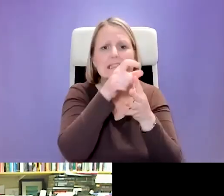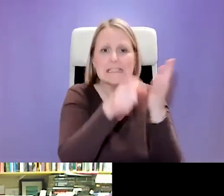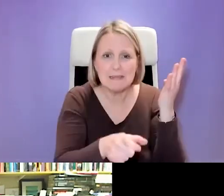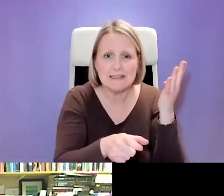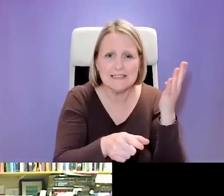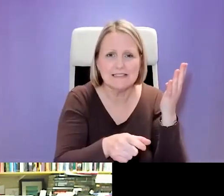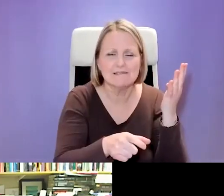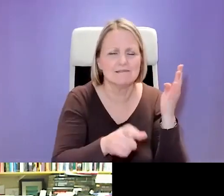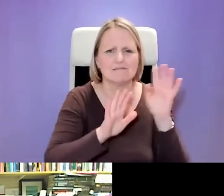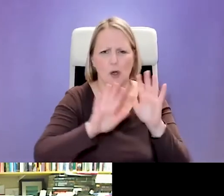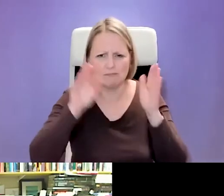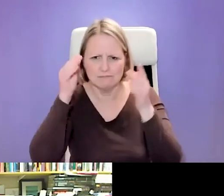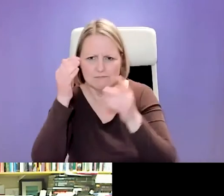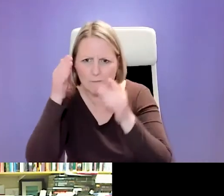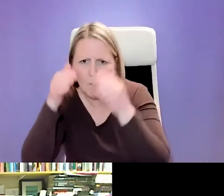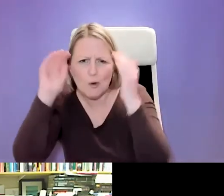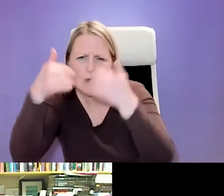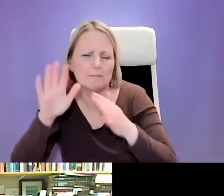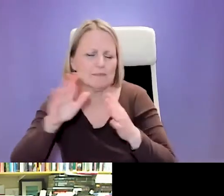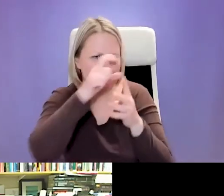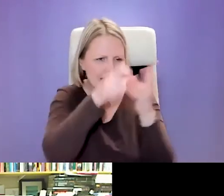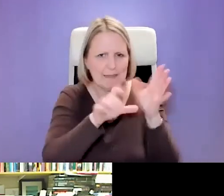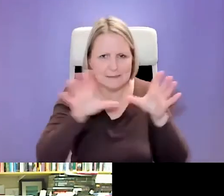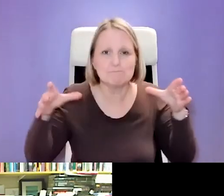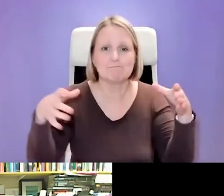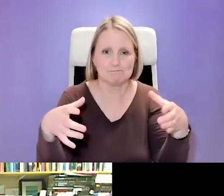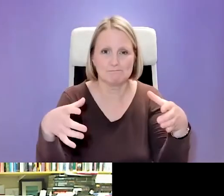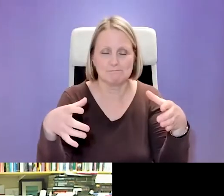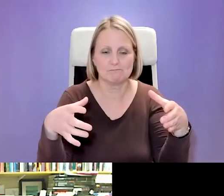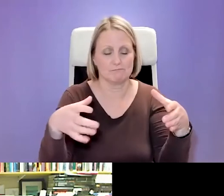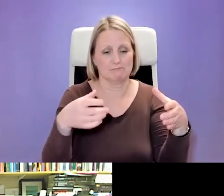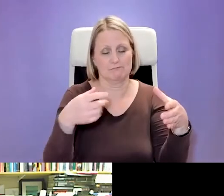in which they say that the message of disability for all of us is basically that we're dependent rational animals.